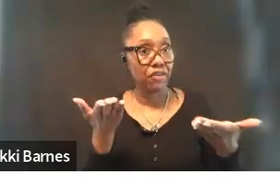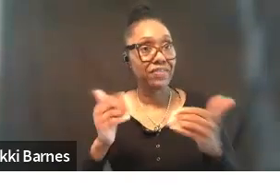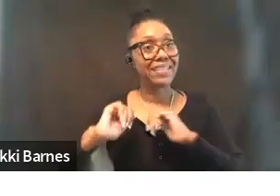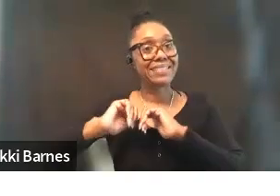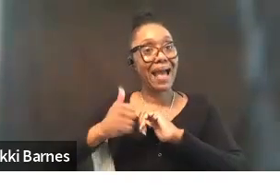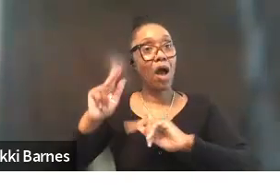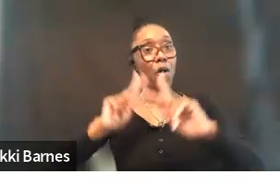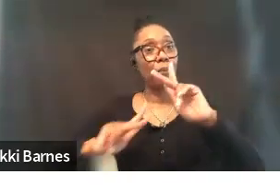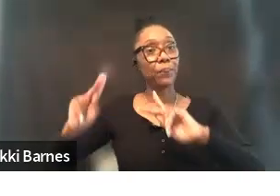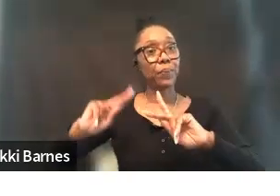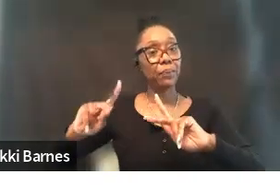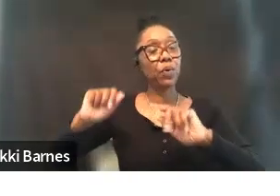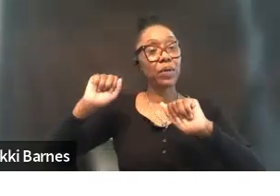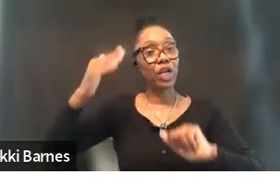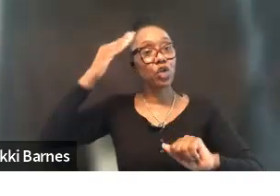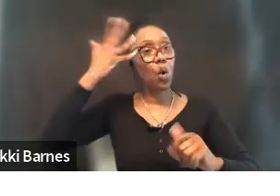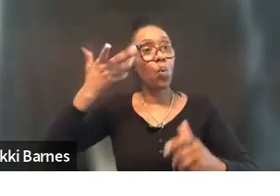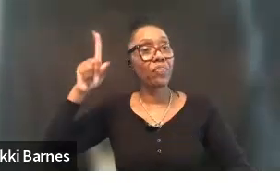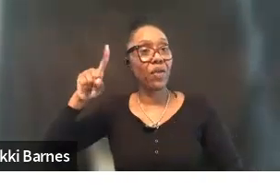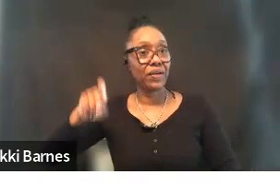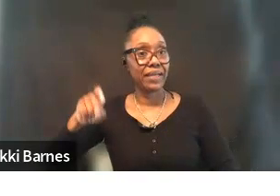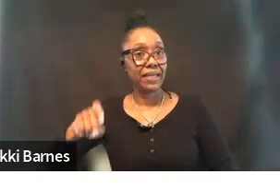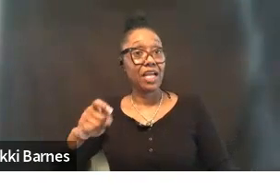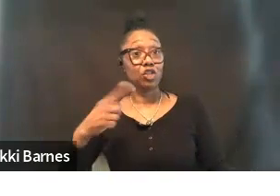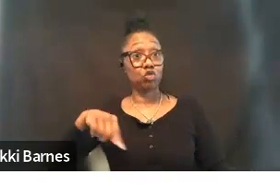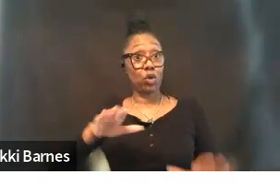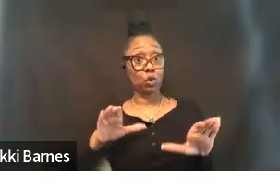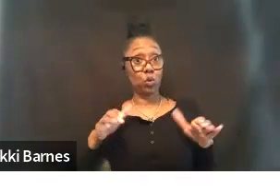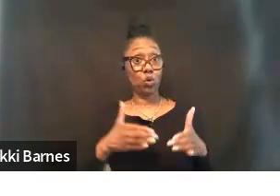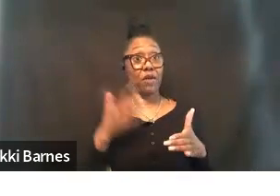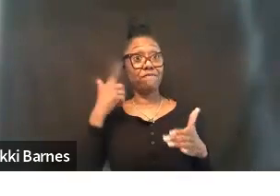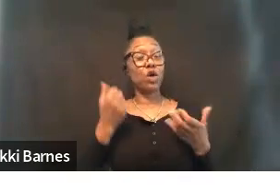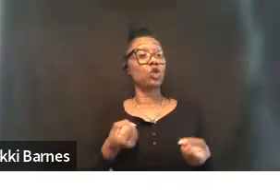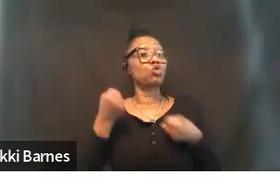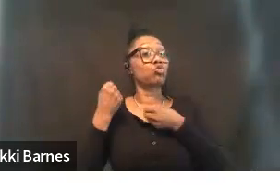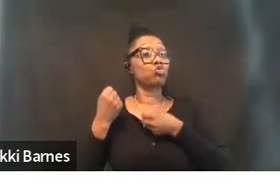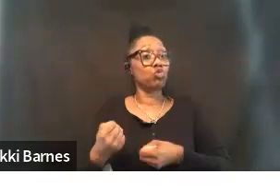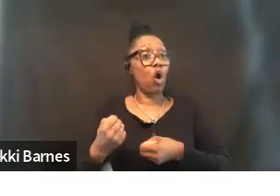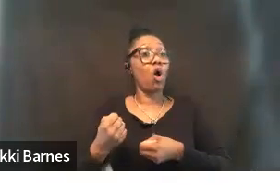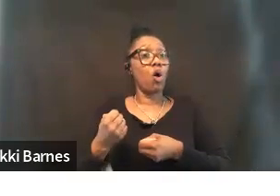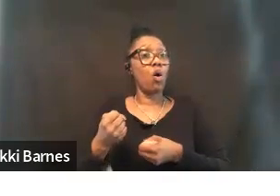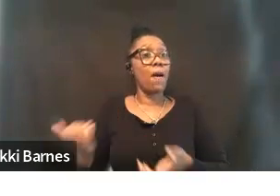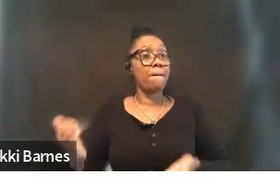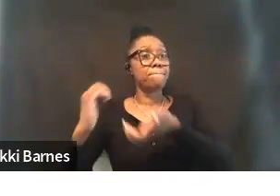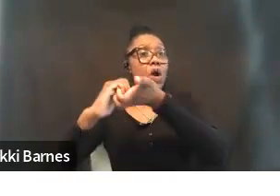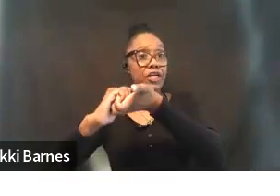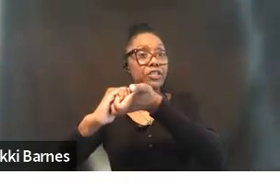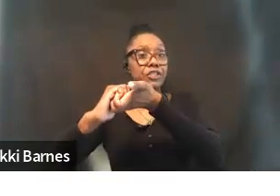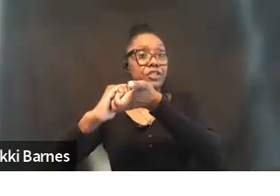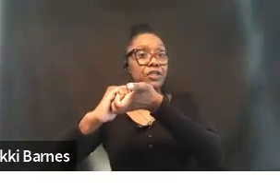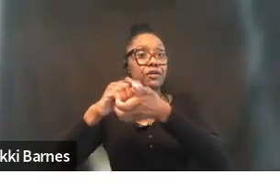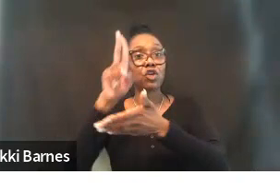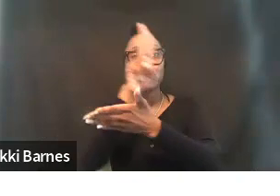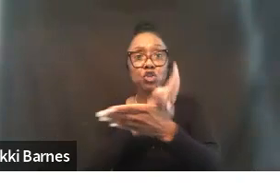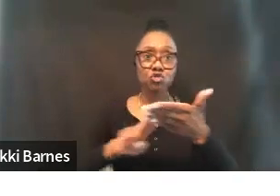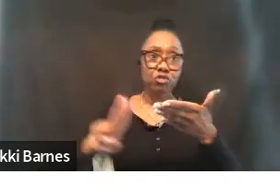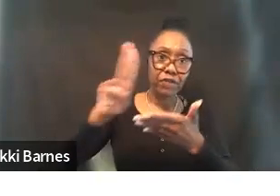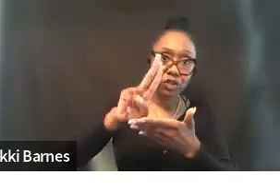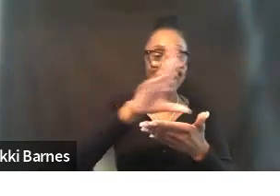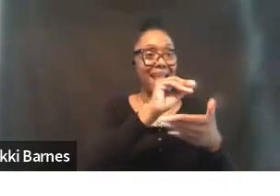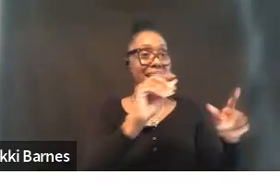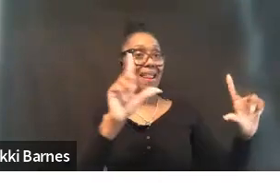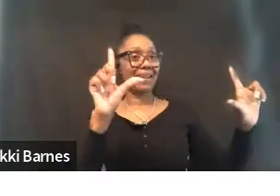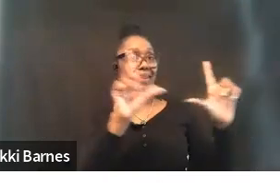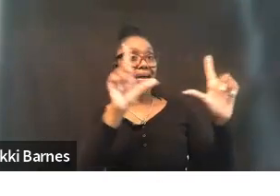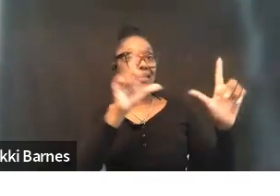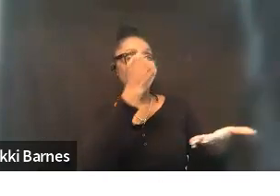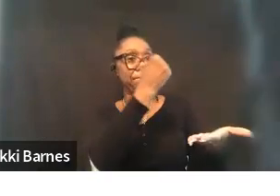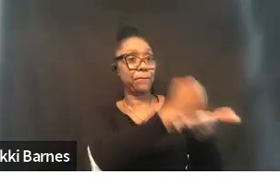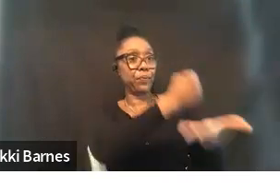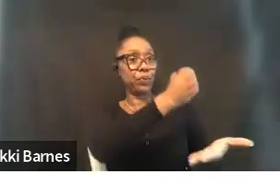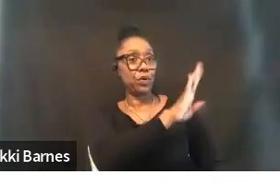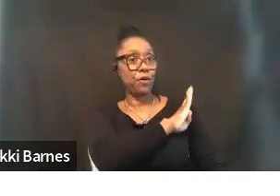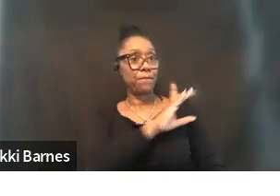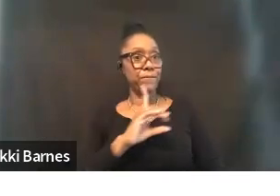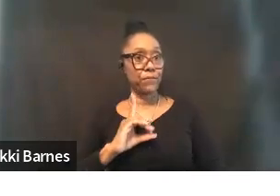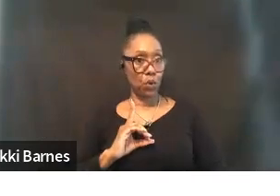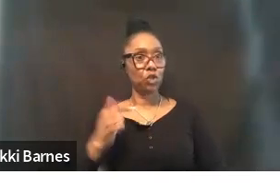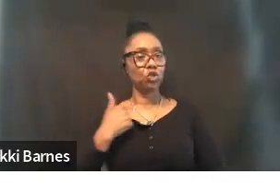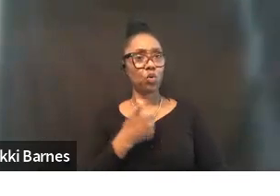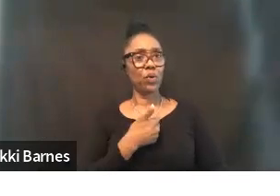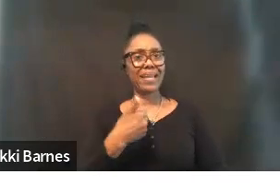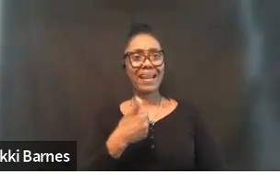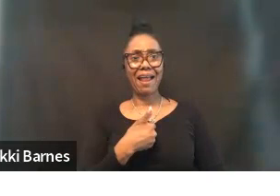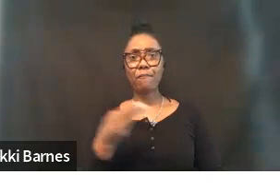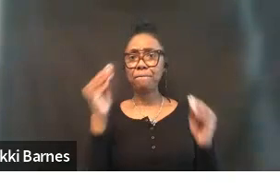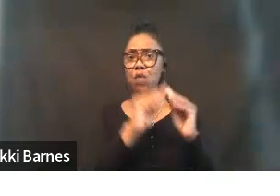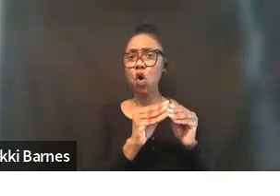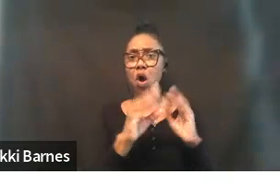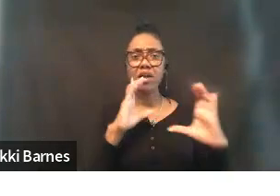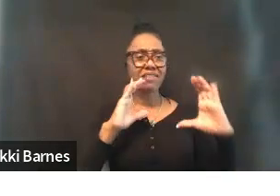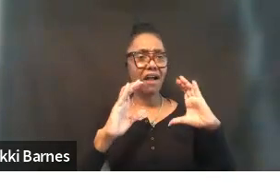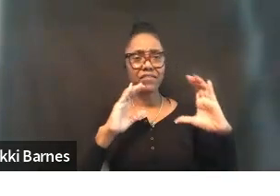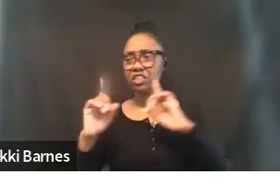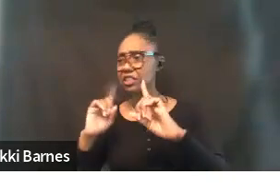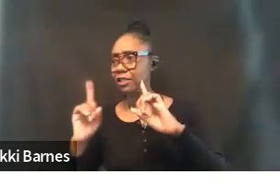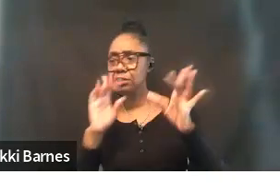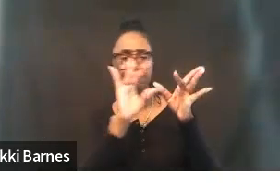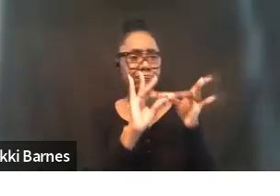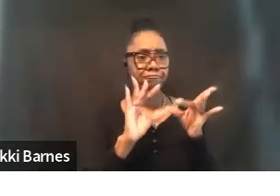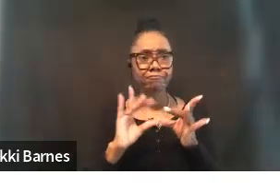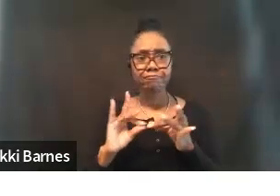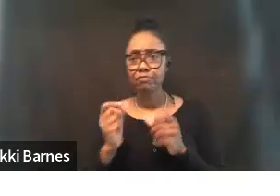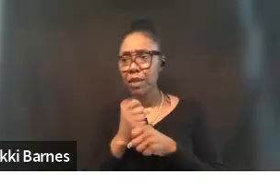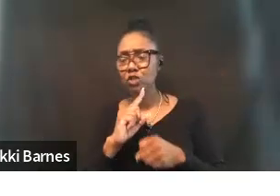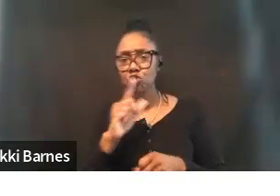We made recommendations as a group for stronger partnerships with university. And licensing boards so that we can begin to have dialogue about how do we make sure that every clinician training program.